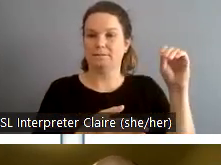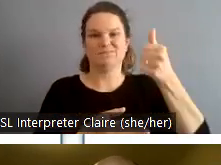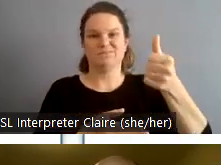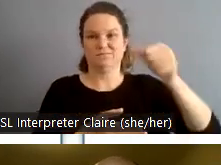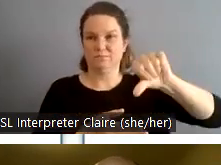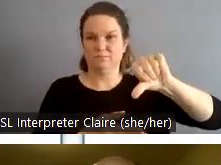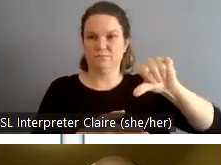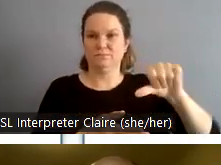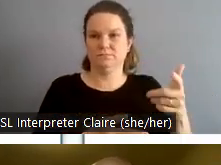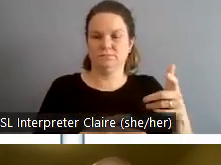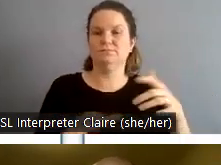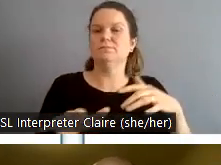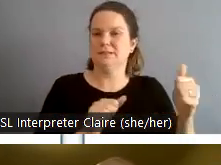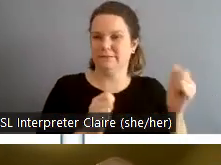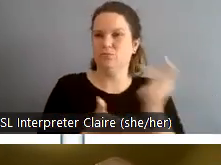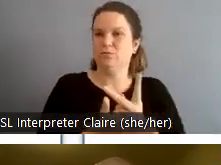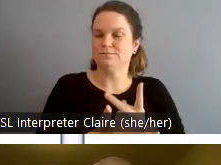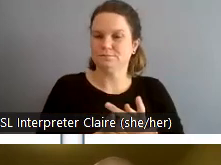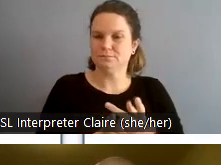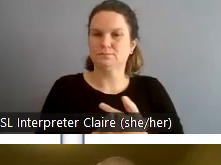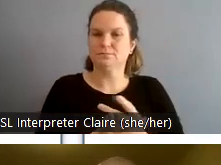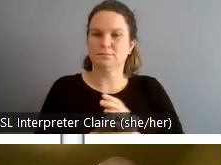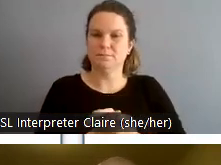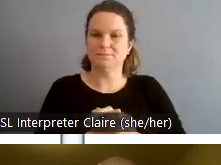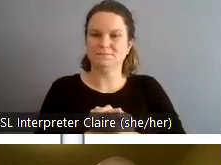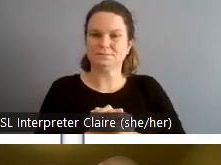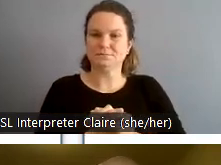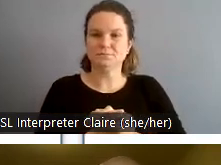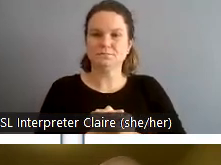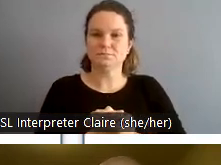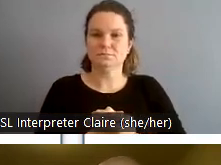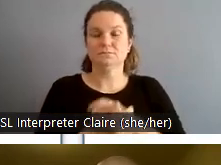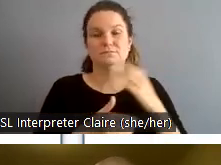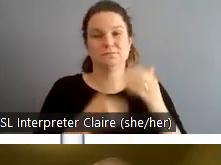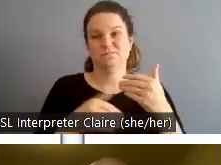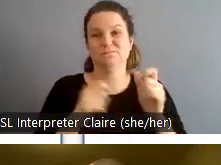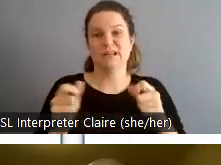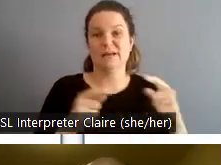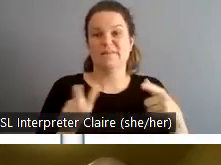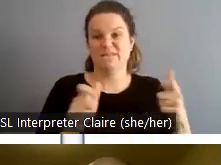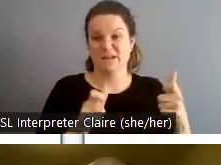down, you can take your leave. And of course, it's a process that can go quite